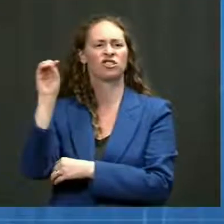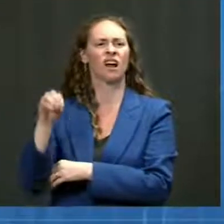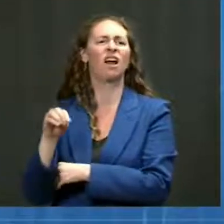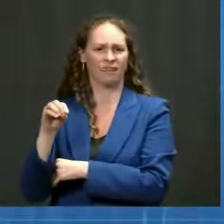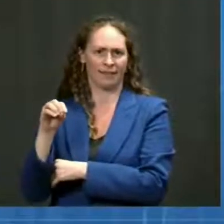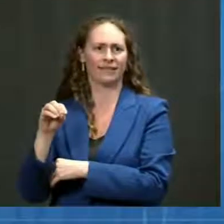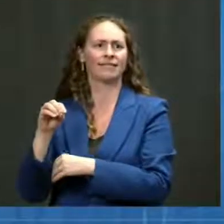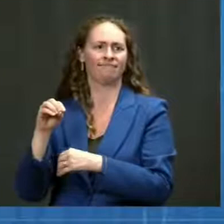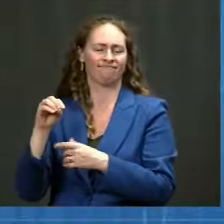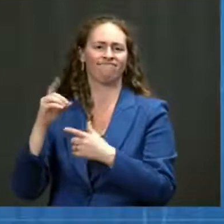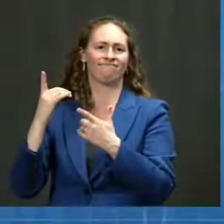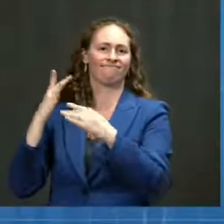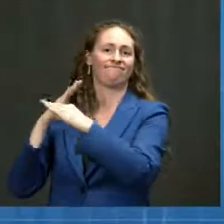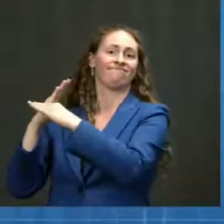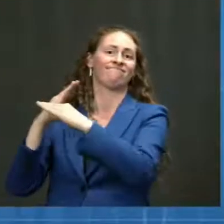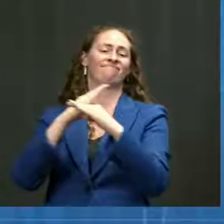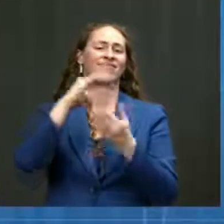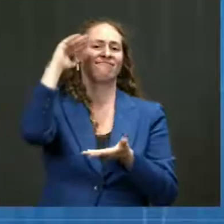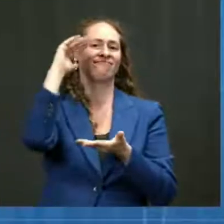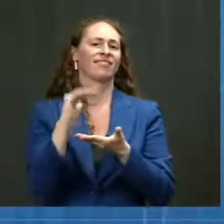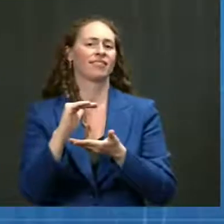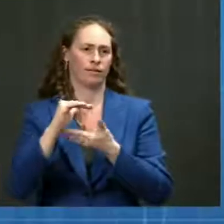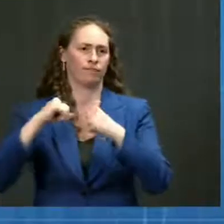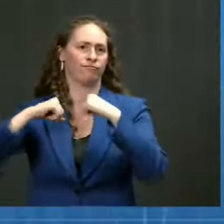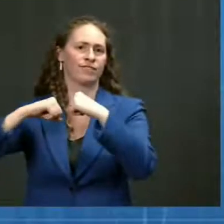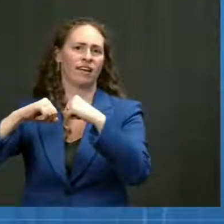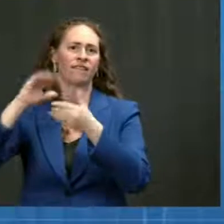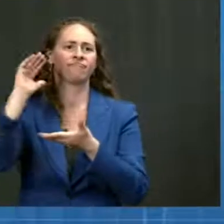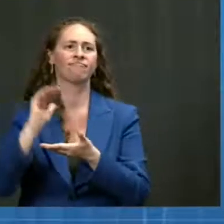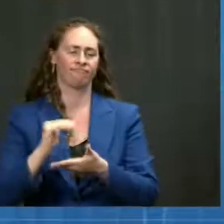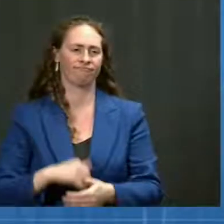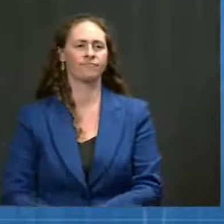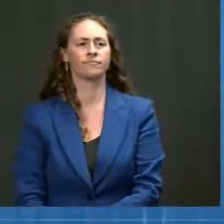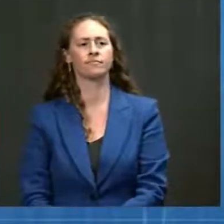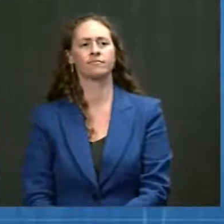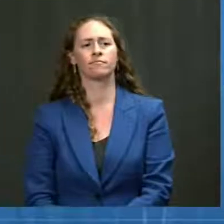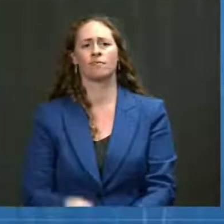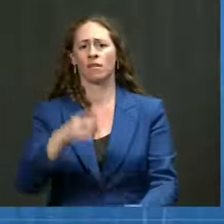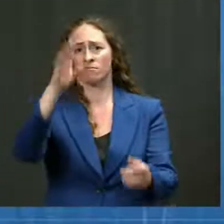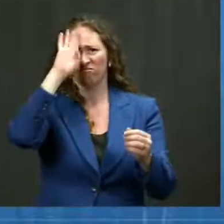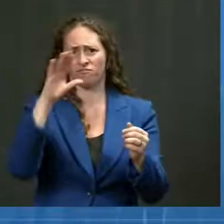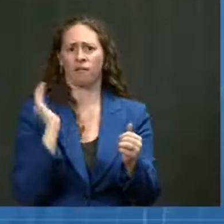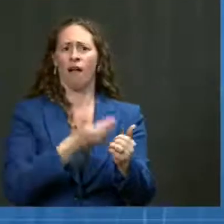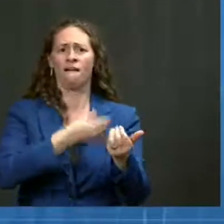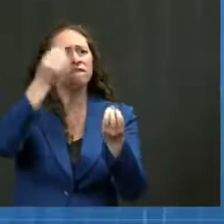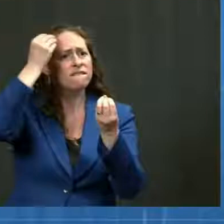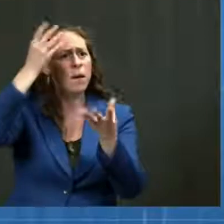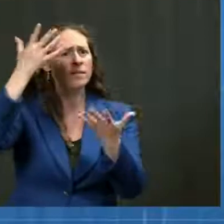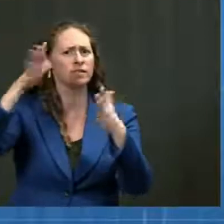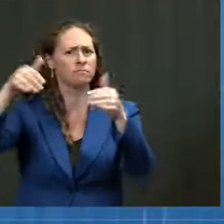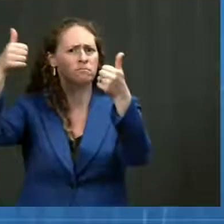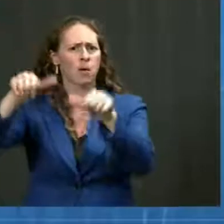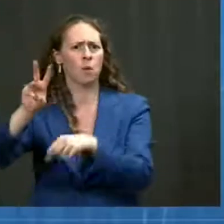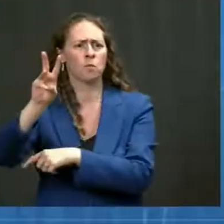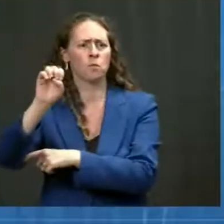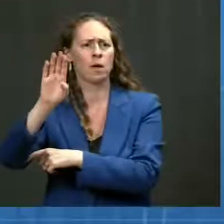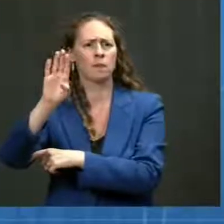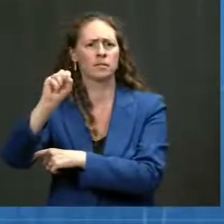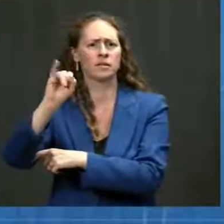VACCINE, AND FROM 86% TO 76 PERCENT FOR THOSE WHO RECEIVED THE MODERNA VACCINE.